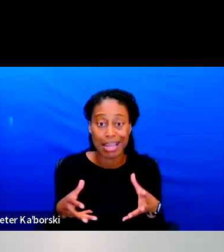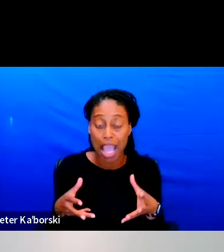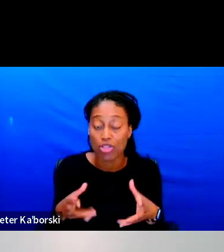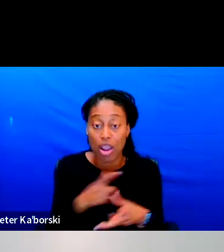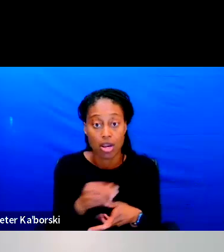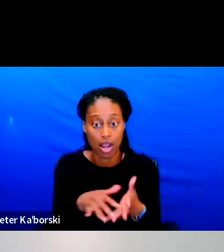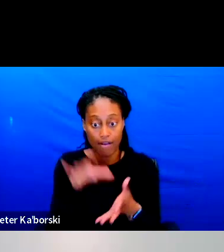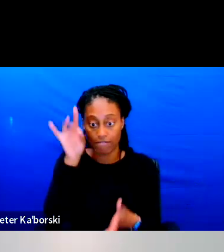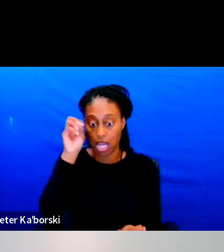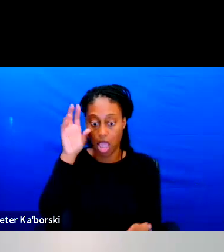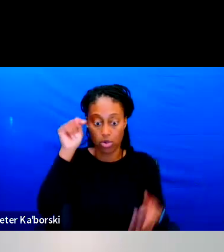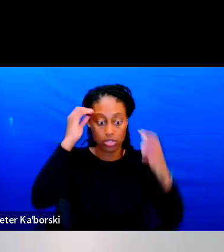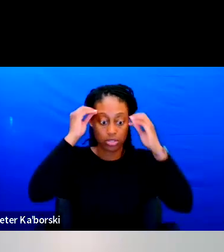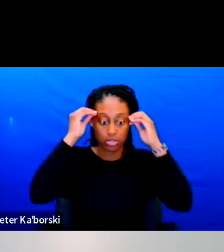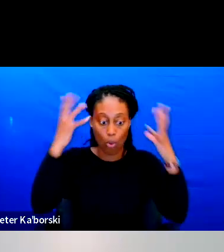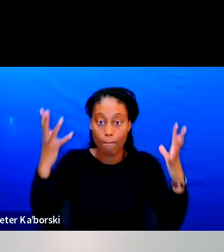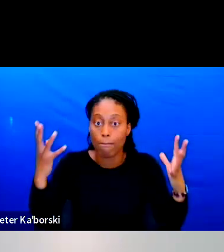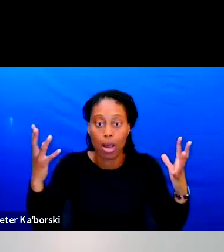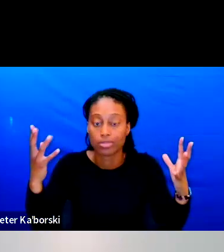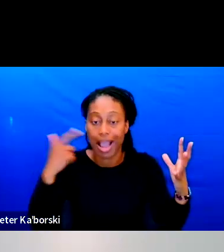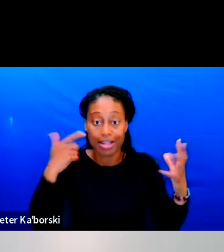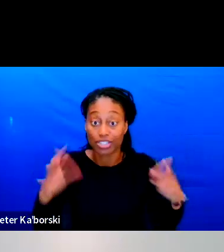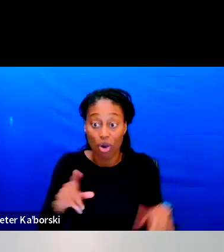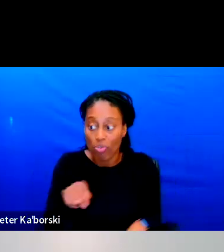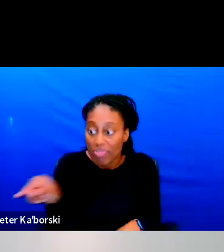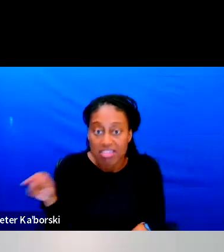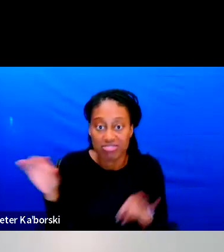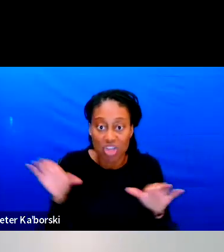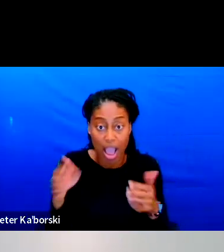Kyle Kleist: that I didn't know that agencies. I thought I knew what they pro, the services they provided.